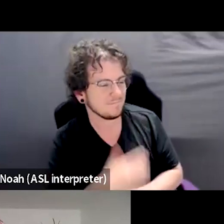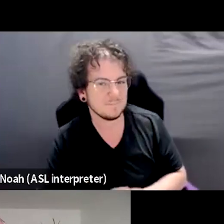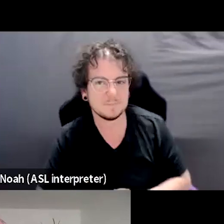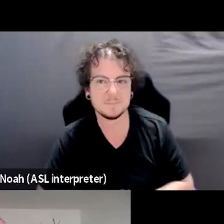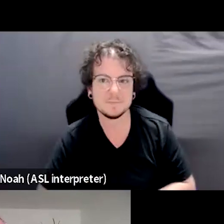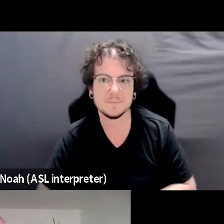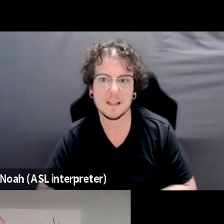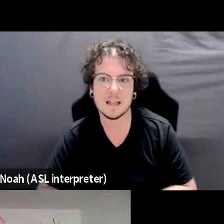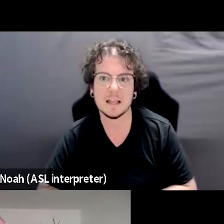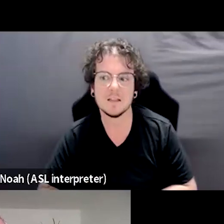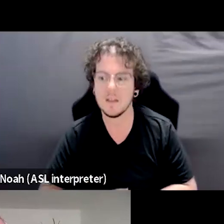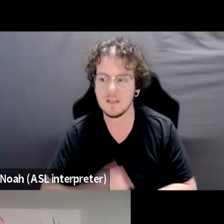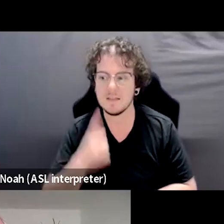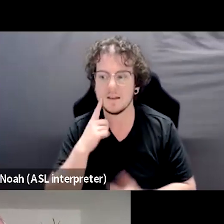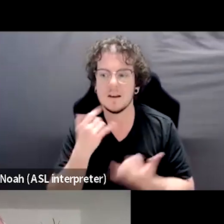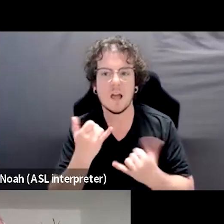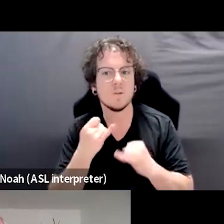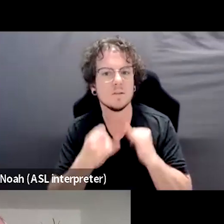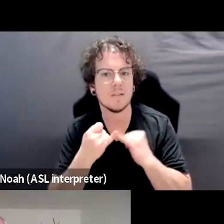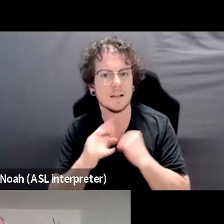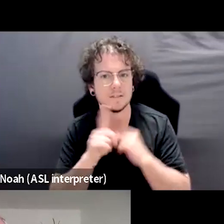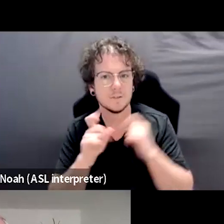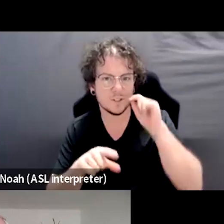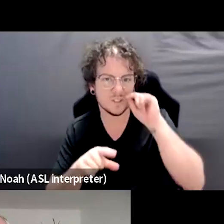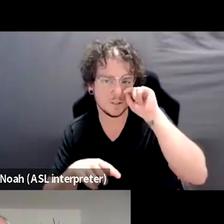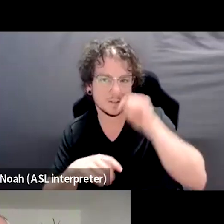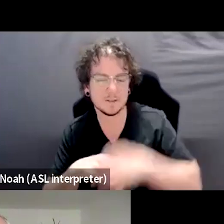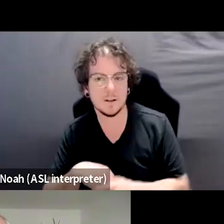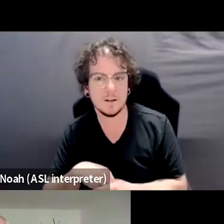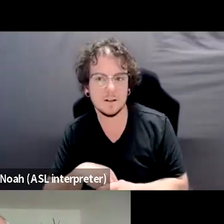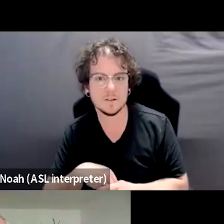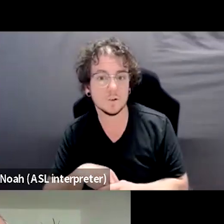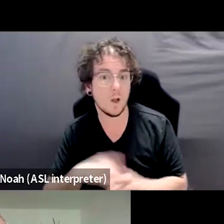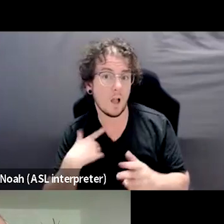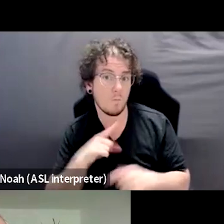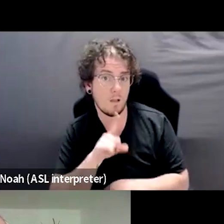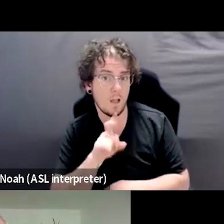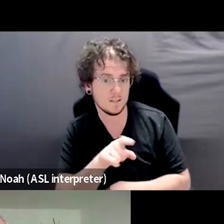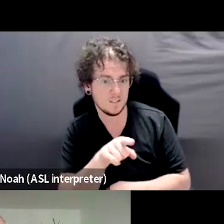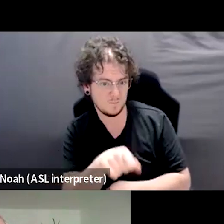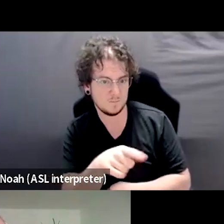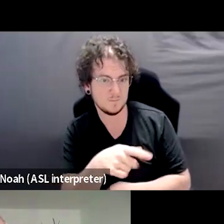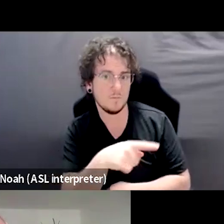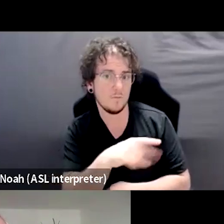probably the last question here, and I'm going to throw this out to the panelists. How can early